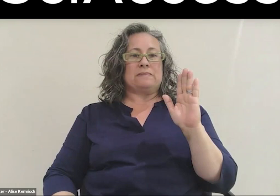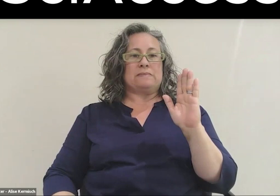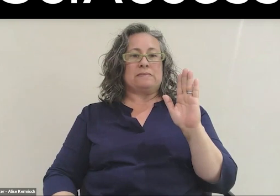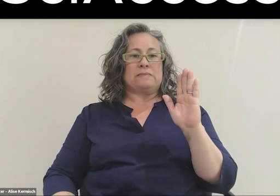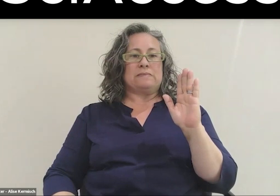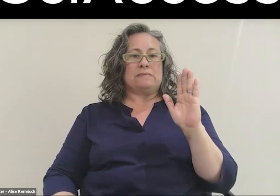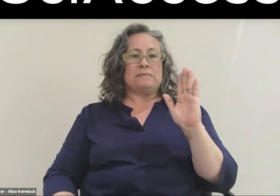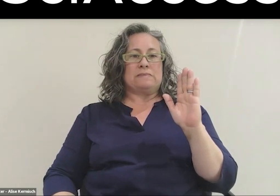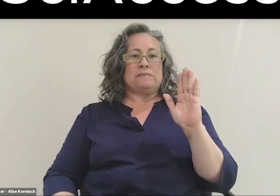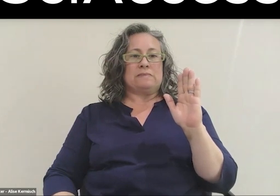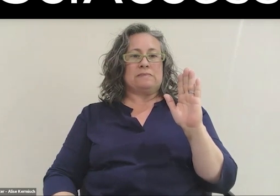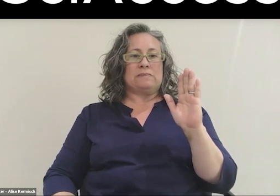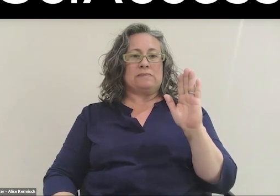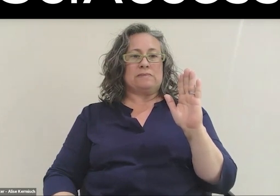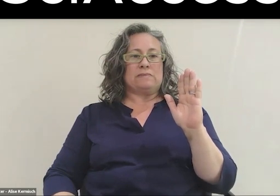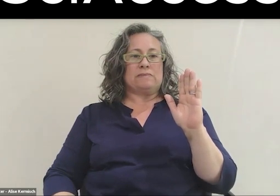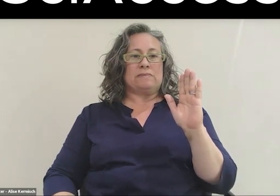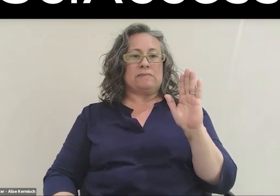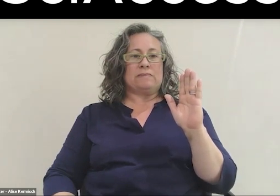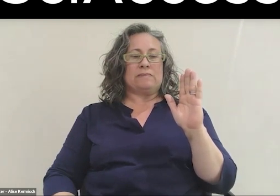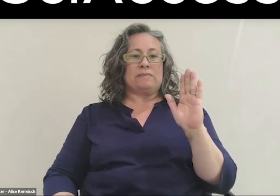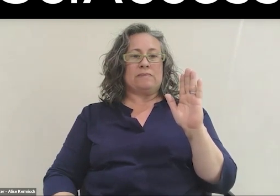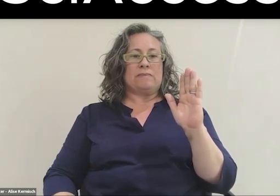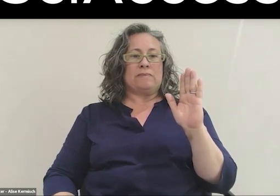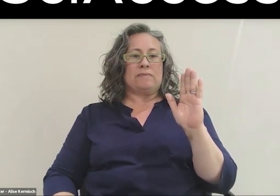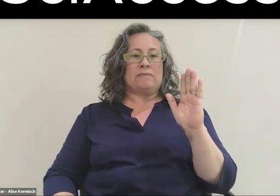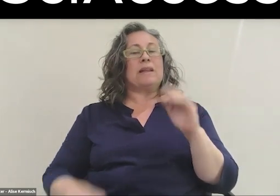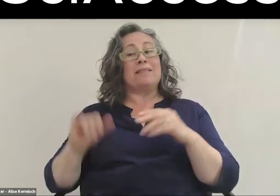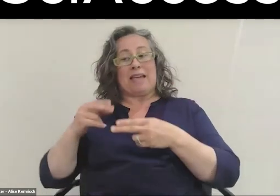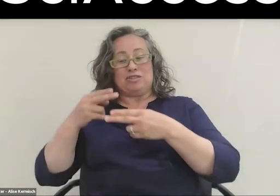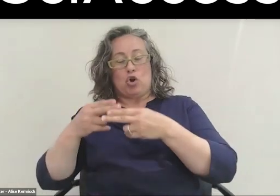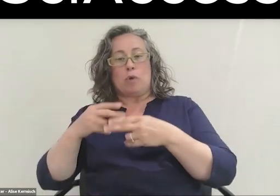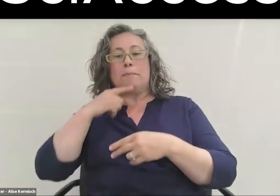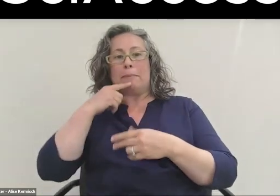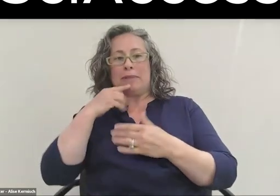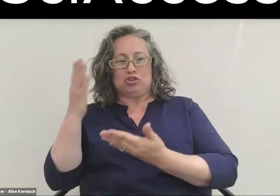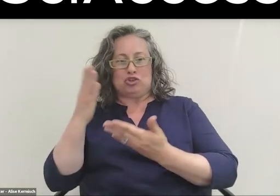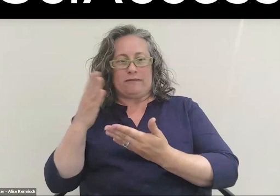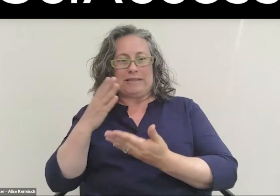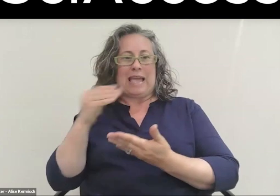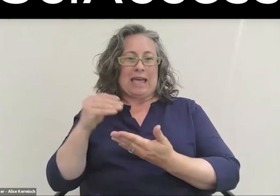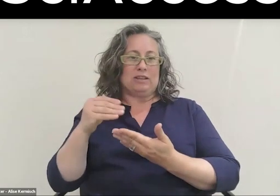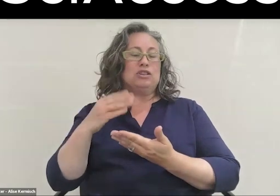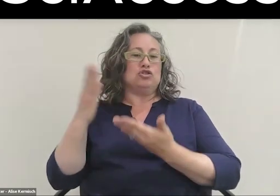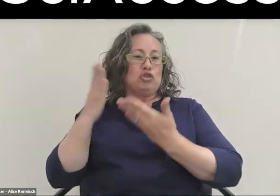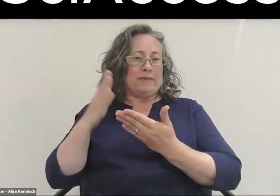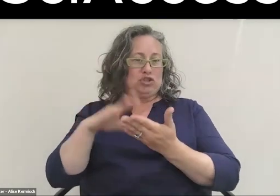working in the community. That's called public service and service learning.